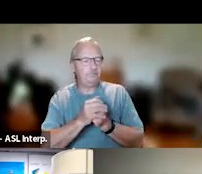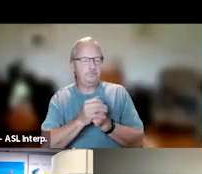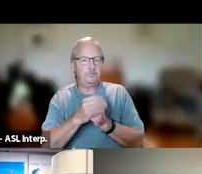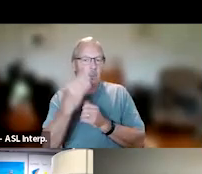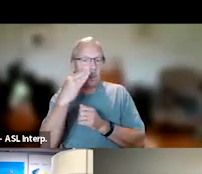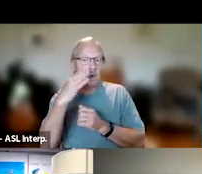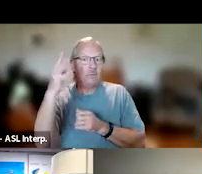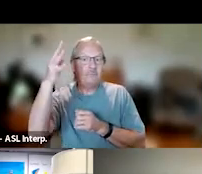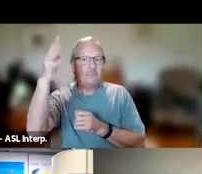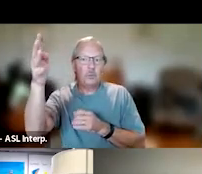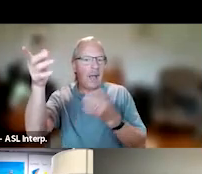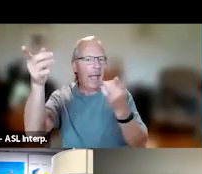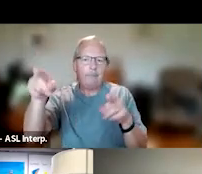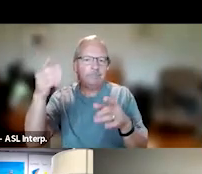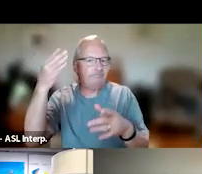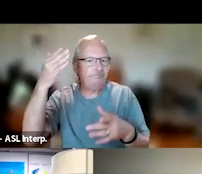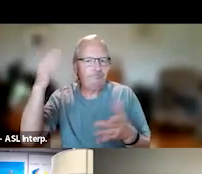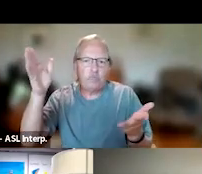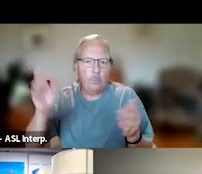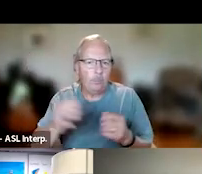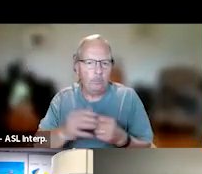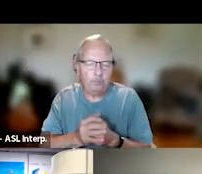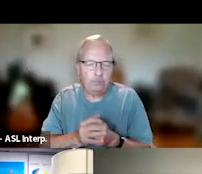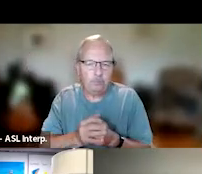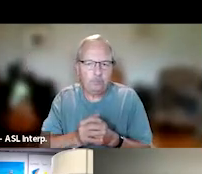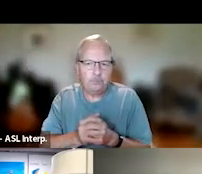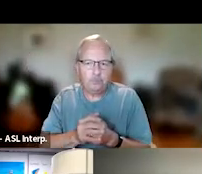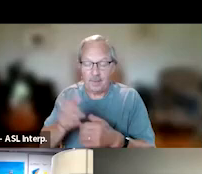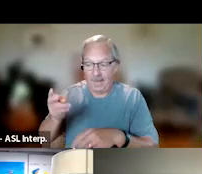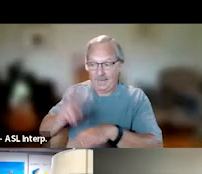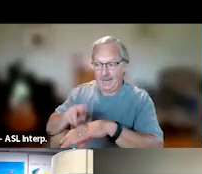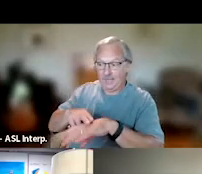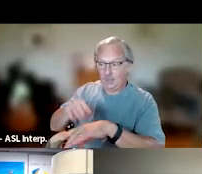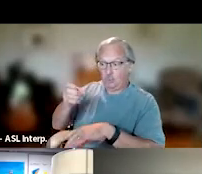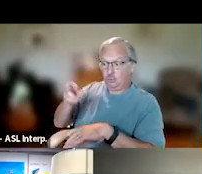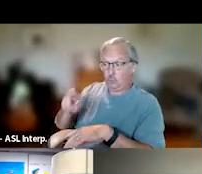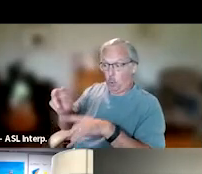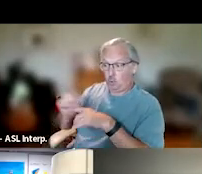whether national SOAR training will be available again in the future